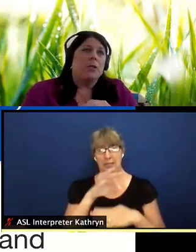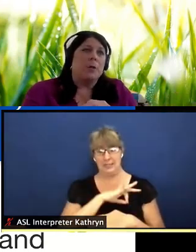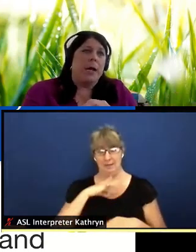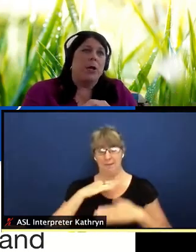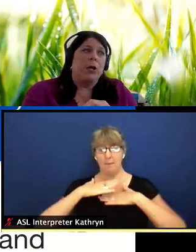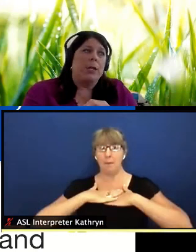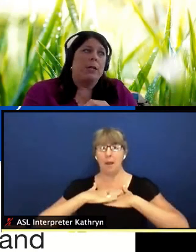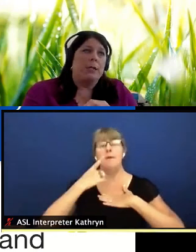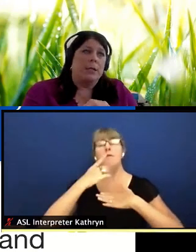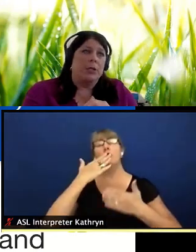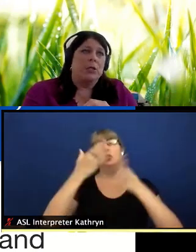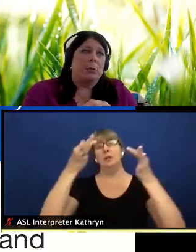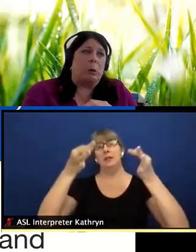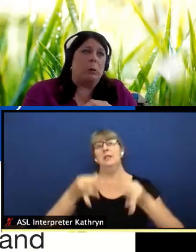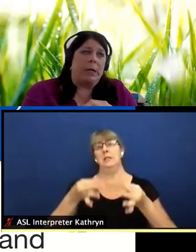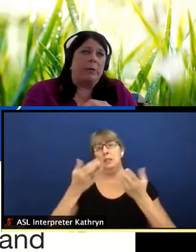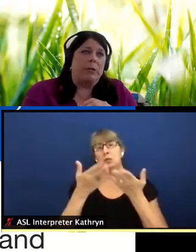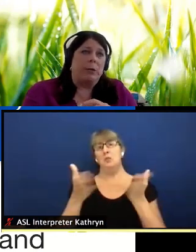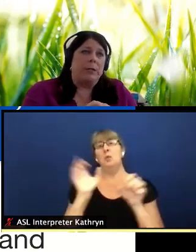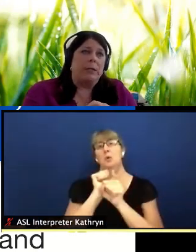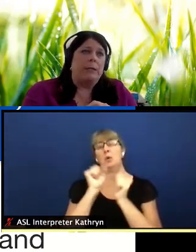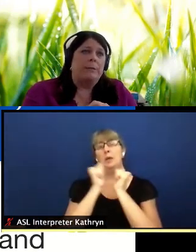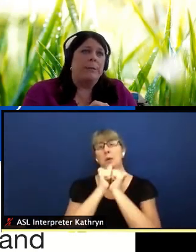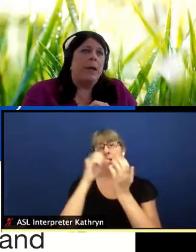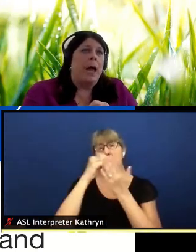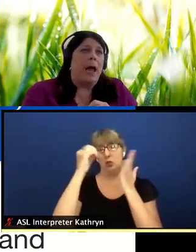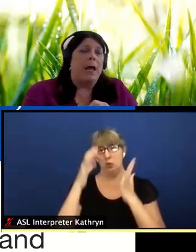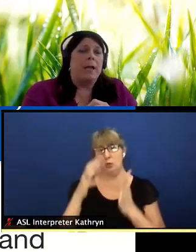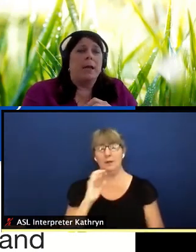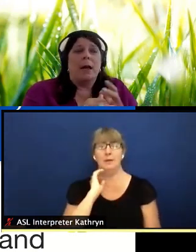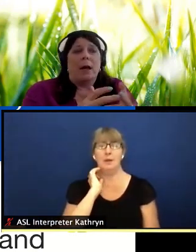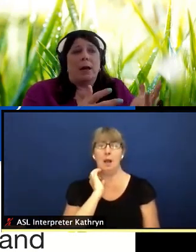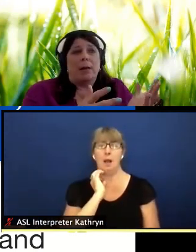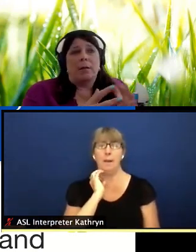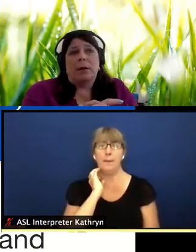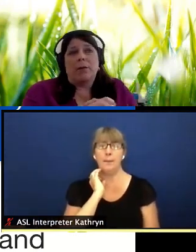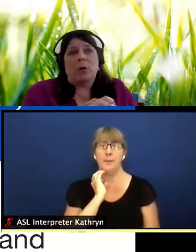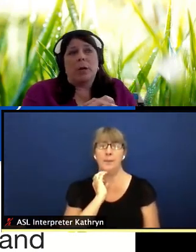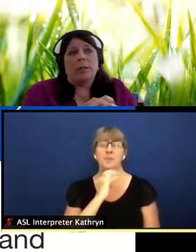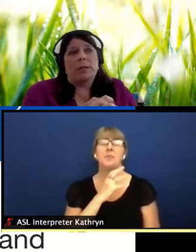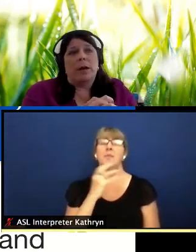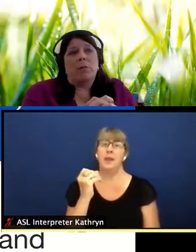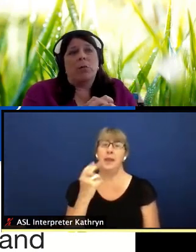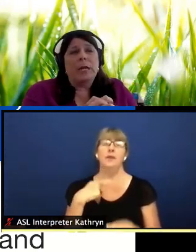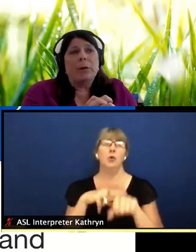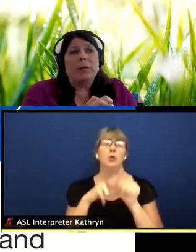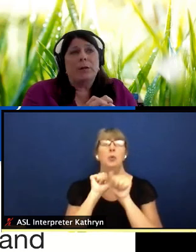to make good decisions from working with students. And, of course, working with other